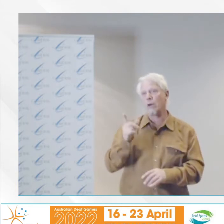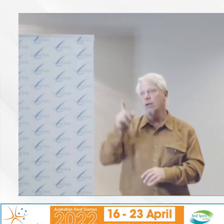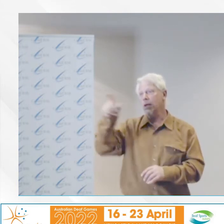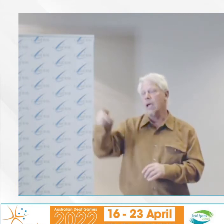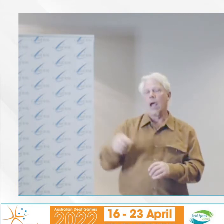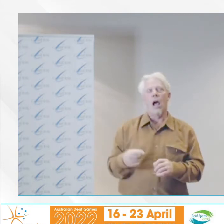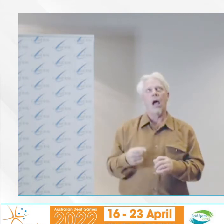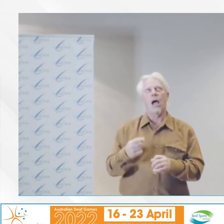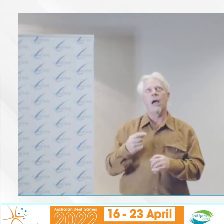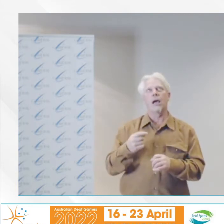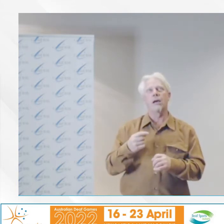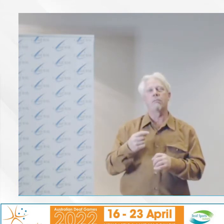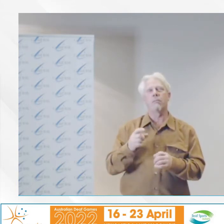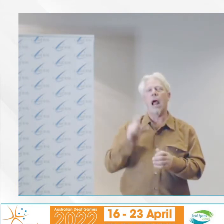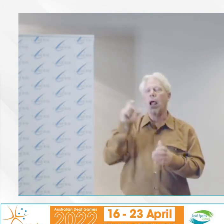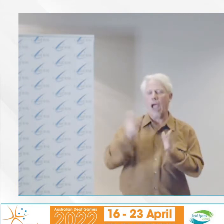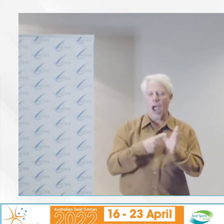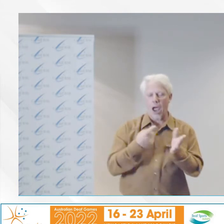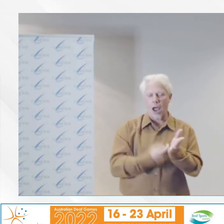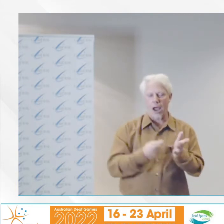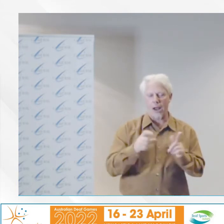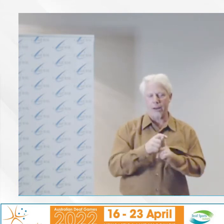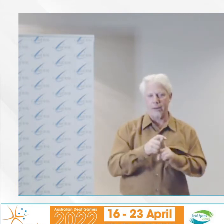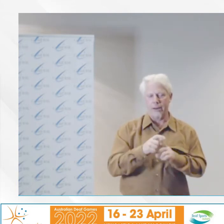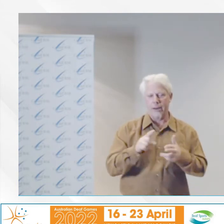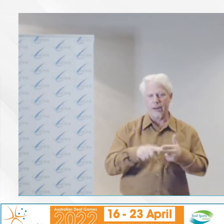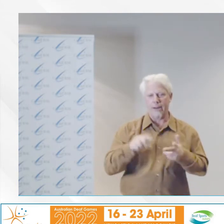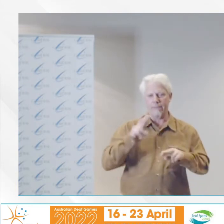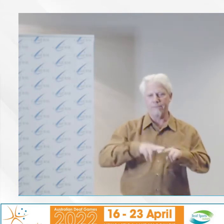like